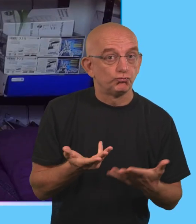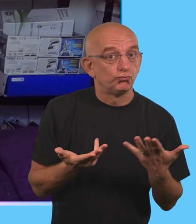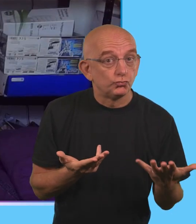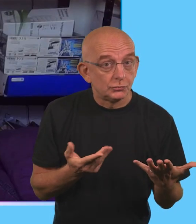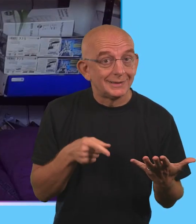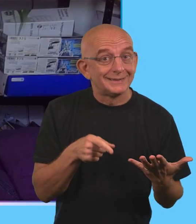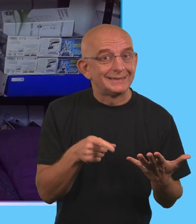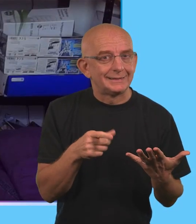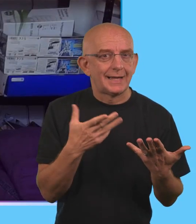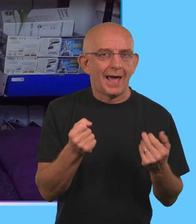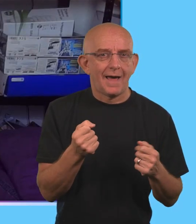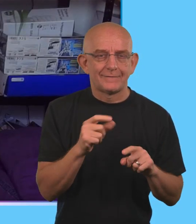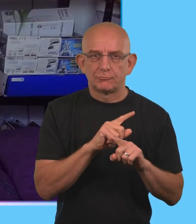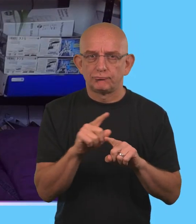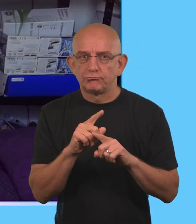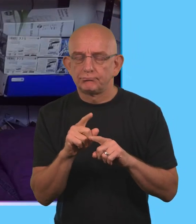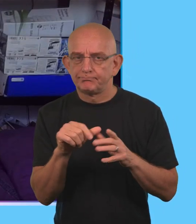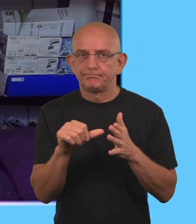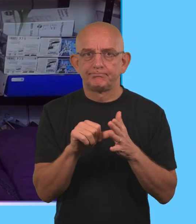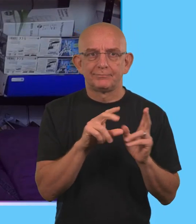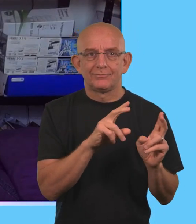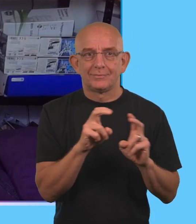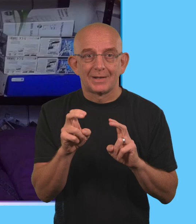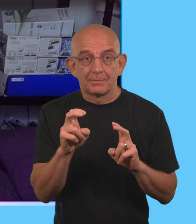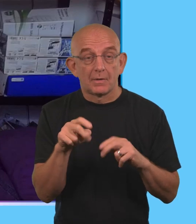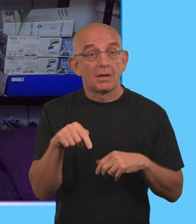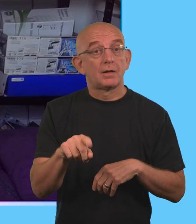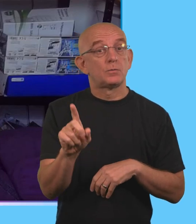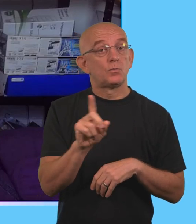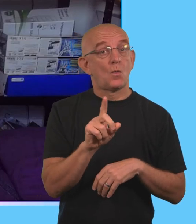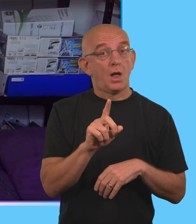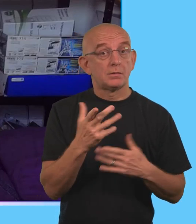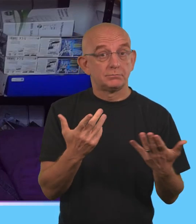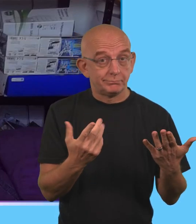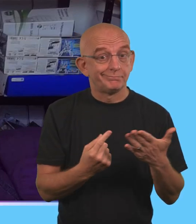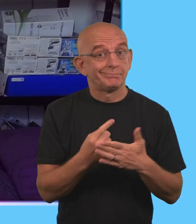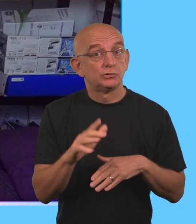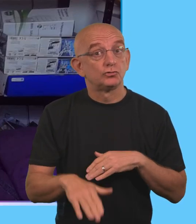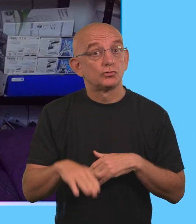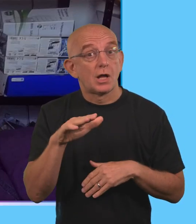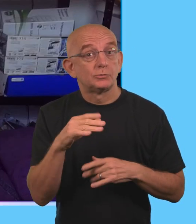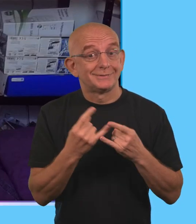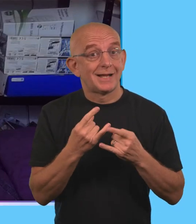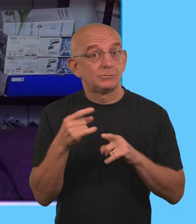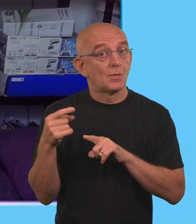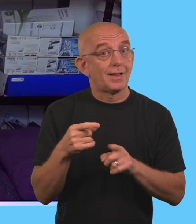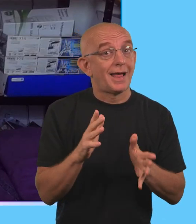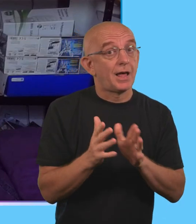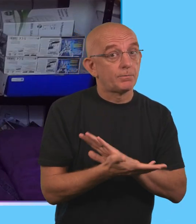The game touches on difficult themes, in this case life after childhood sexual abuse.